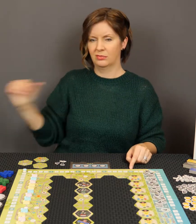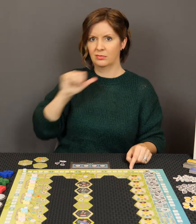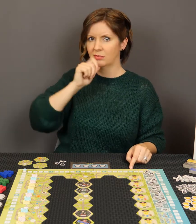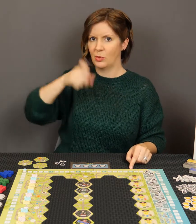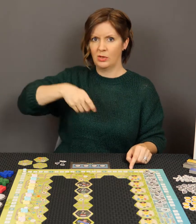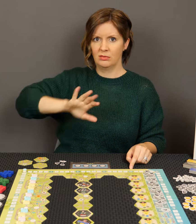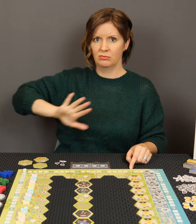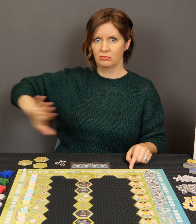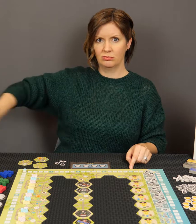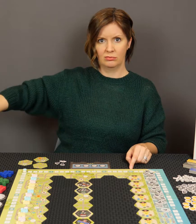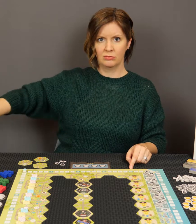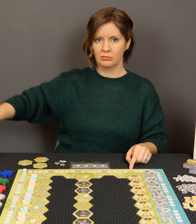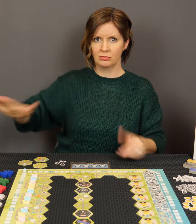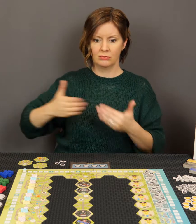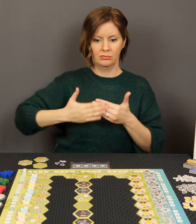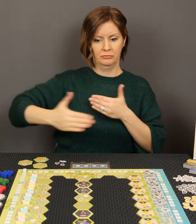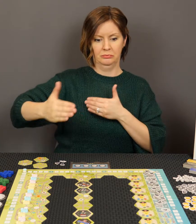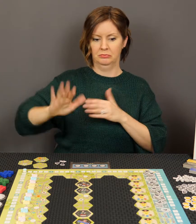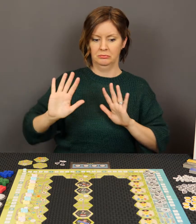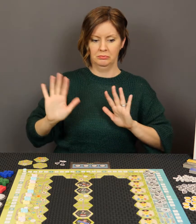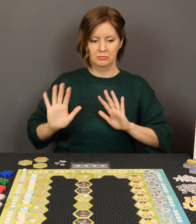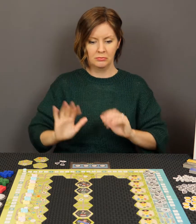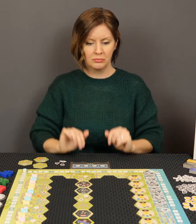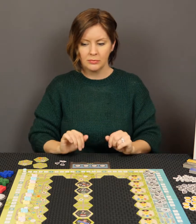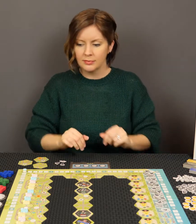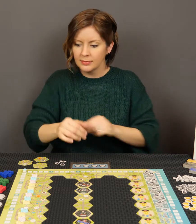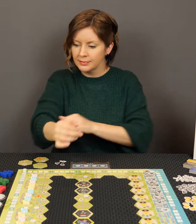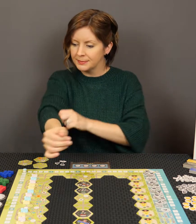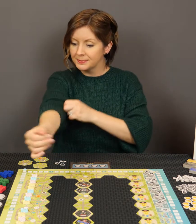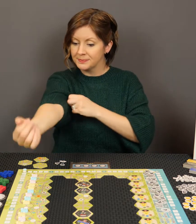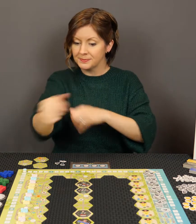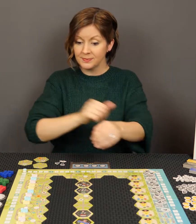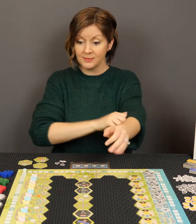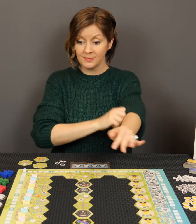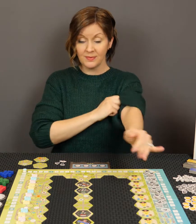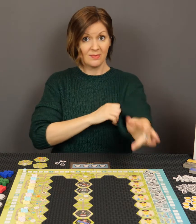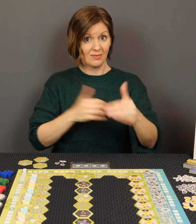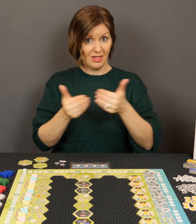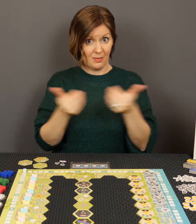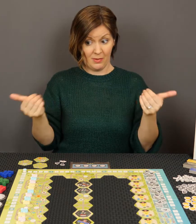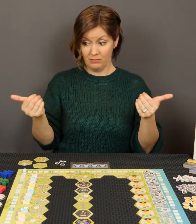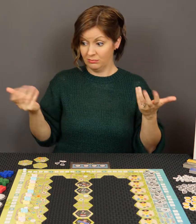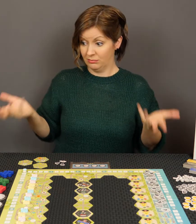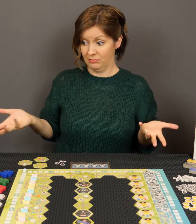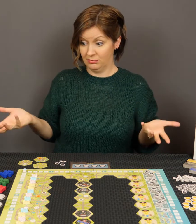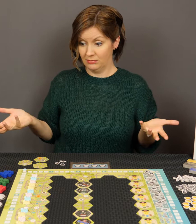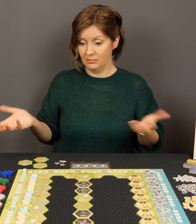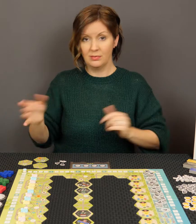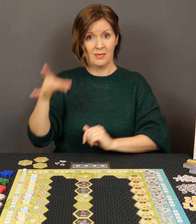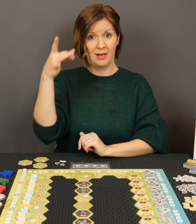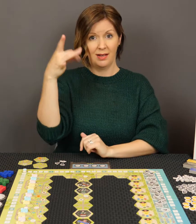And then the other ones you don’t need for the rest of the game.